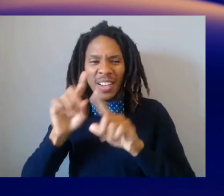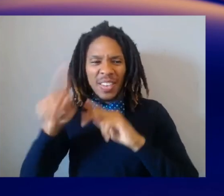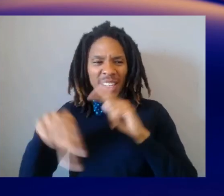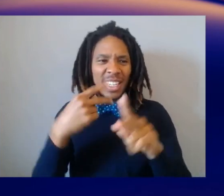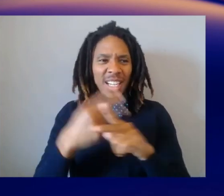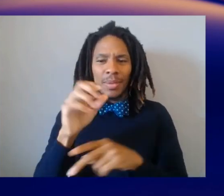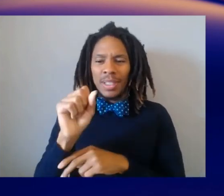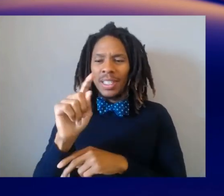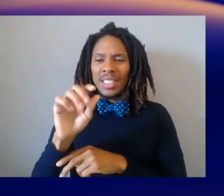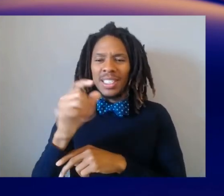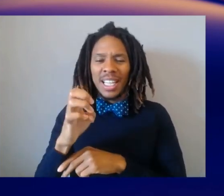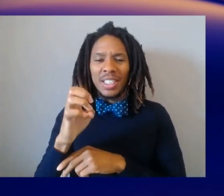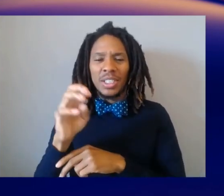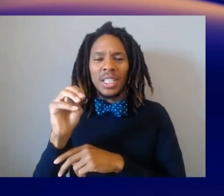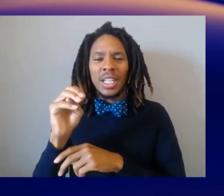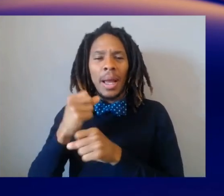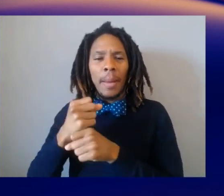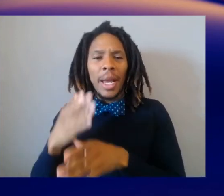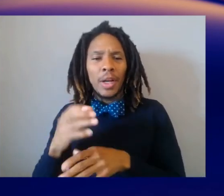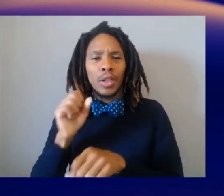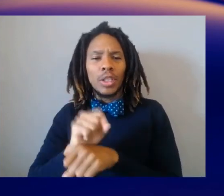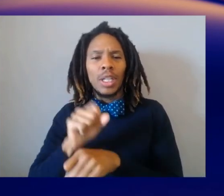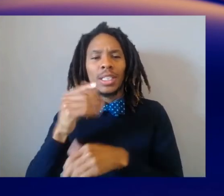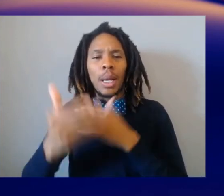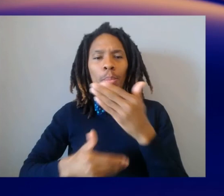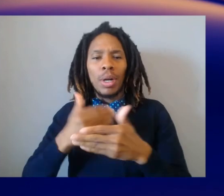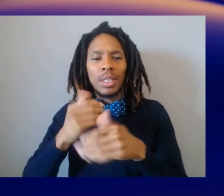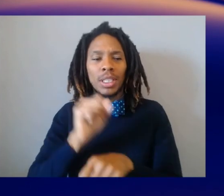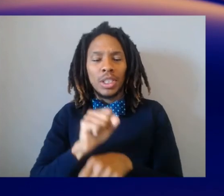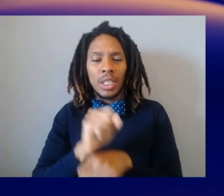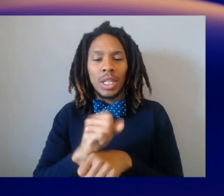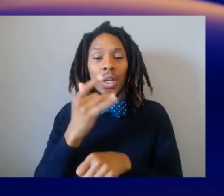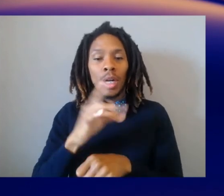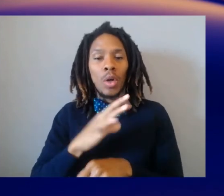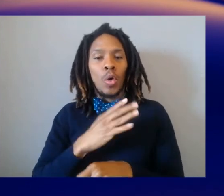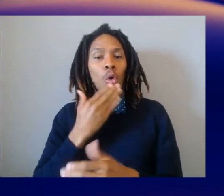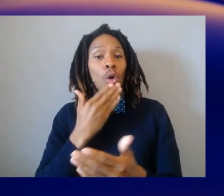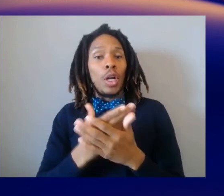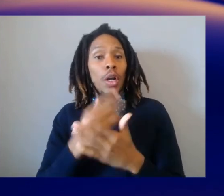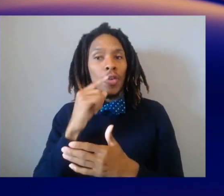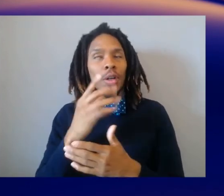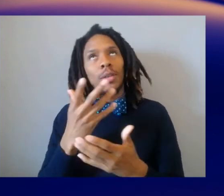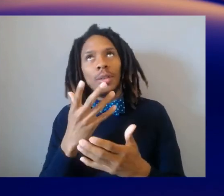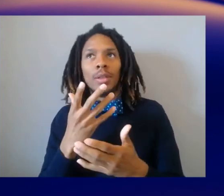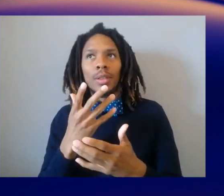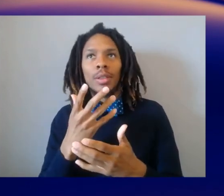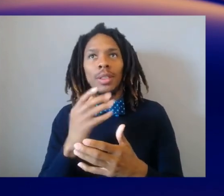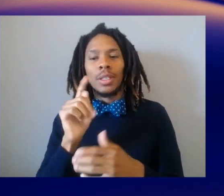So this is a SageMaker processing job which is really good for, I mean it's really a transient container environment